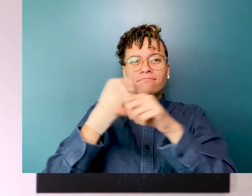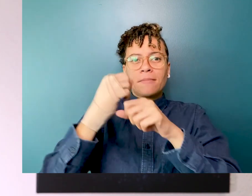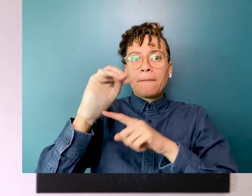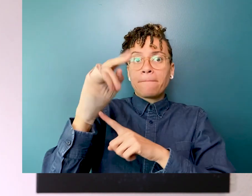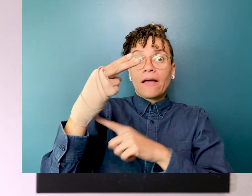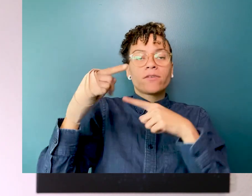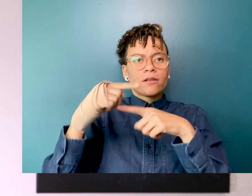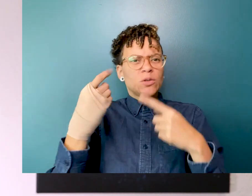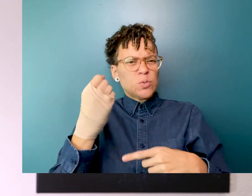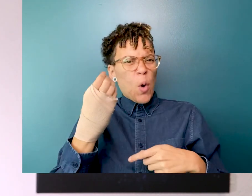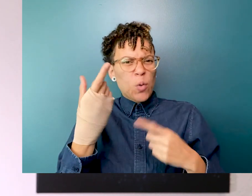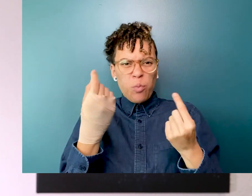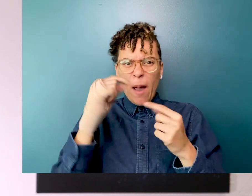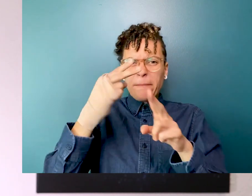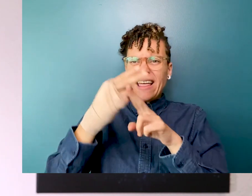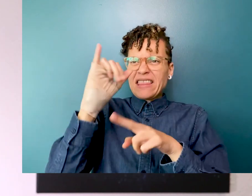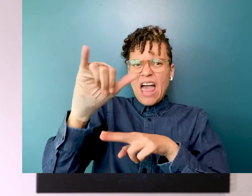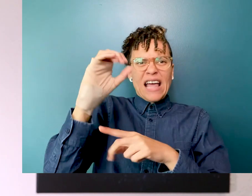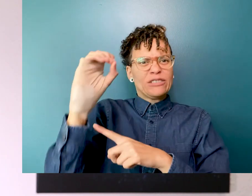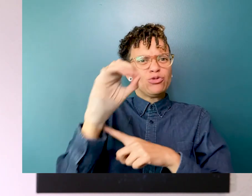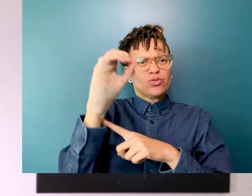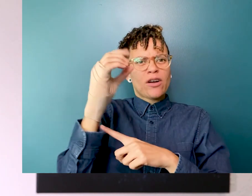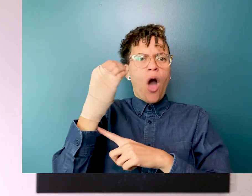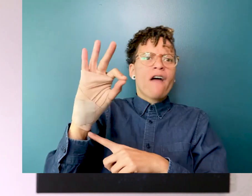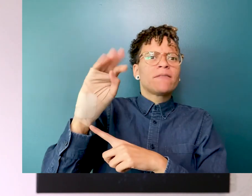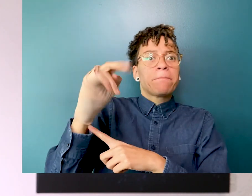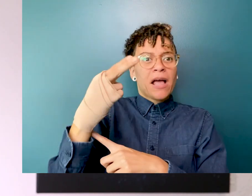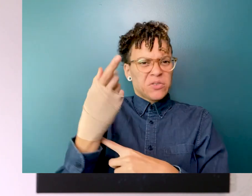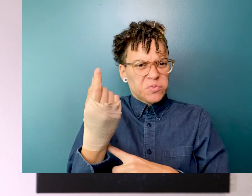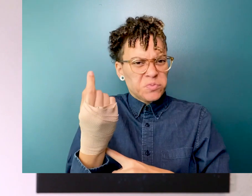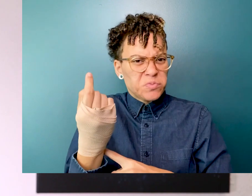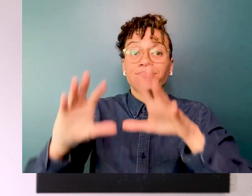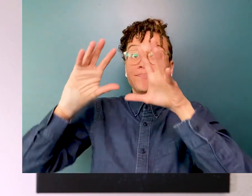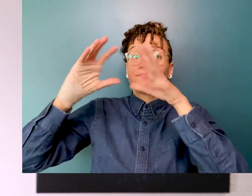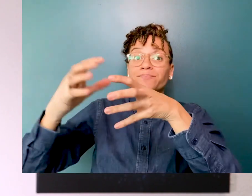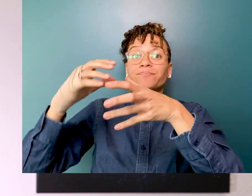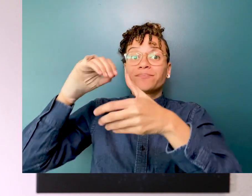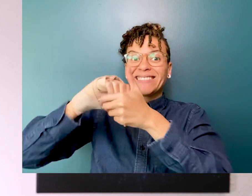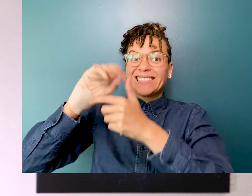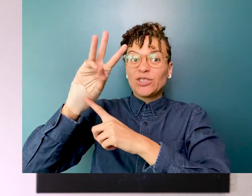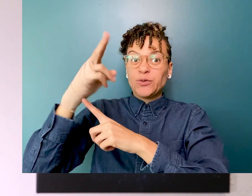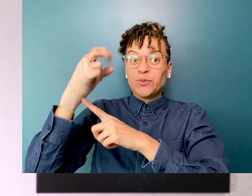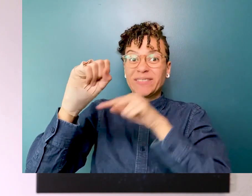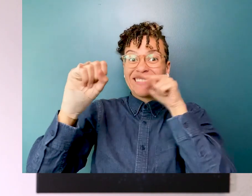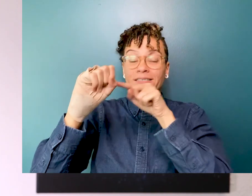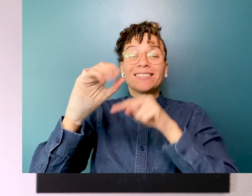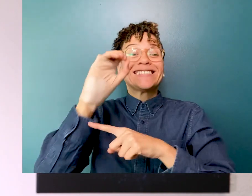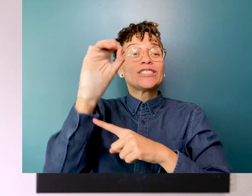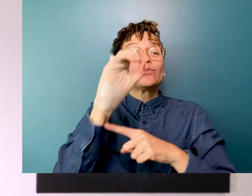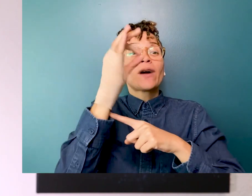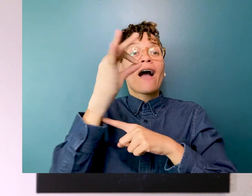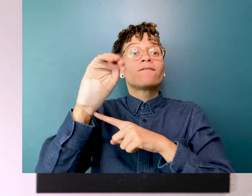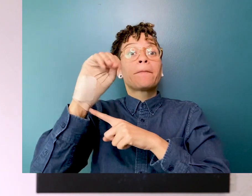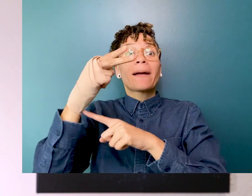So the next question that often comes up is, “What do you do then about the Midheaven? So what about the degree of the Midheaven?”